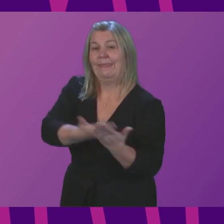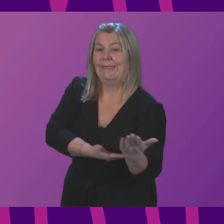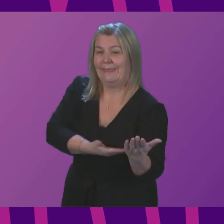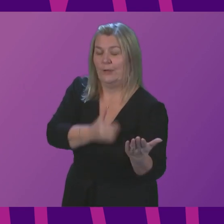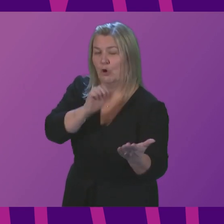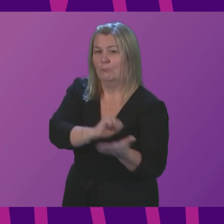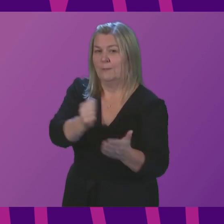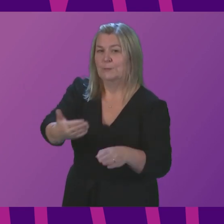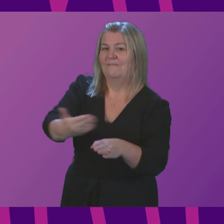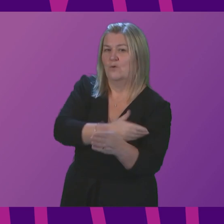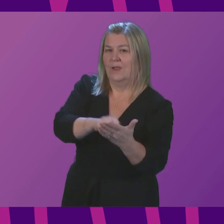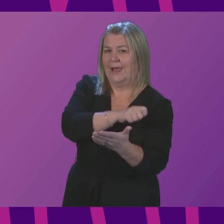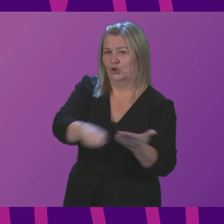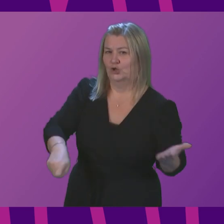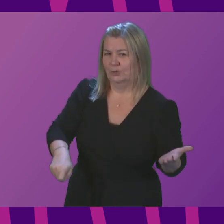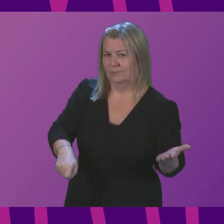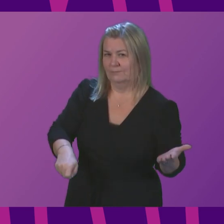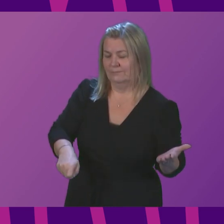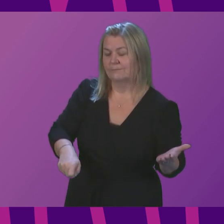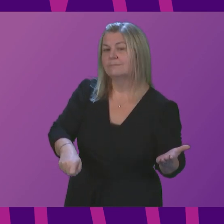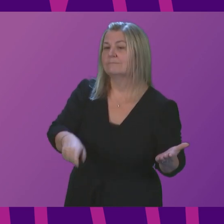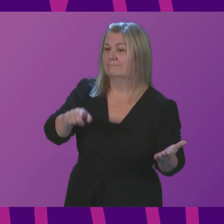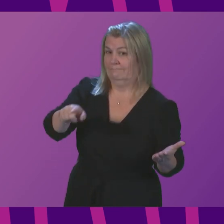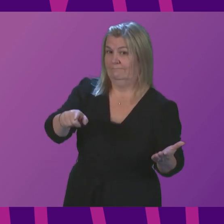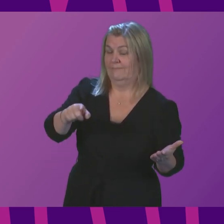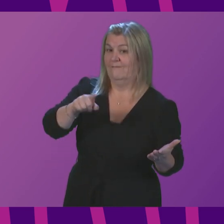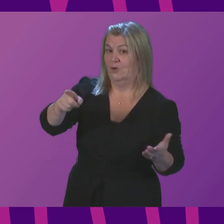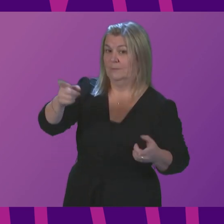to the election. The First Minister is aware that there was no barrier to Public Health